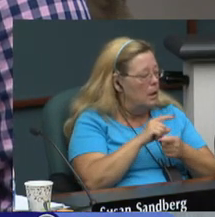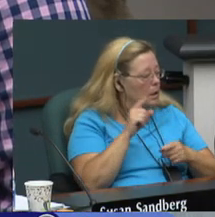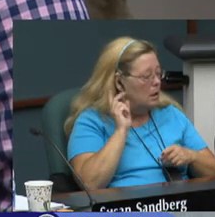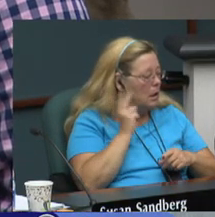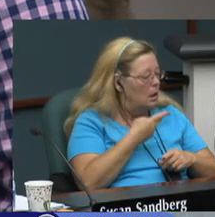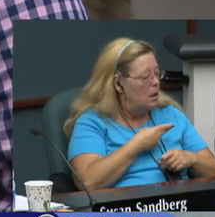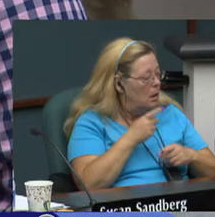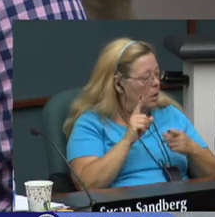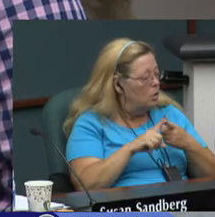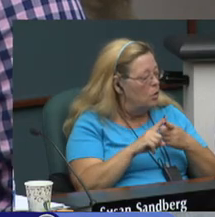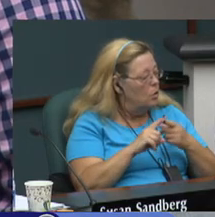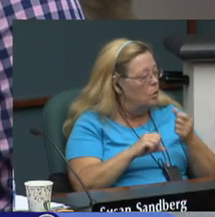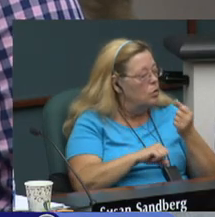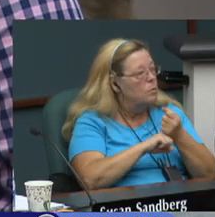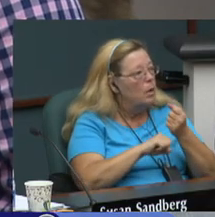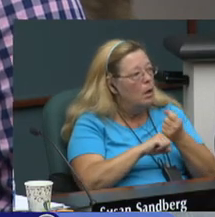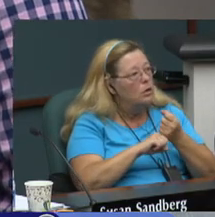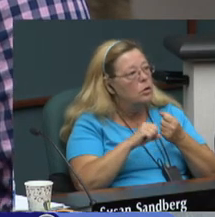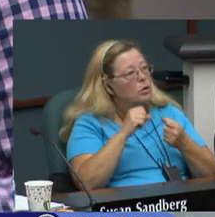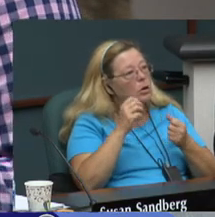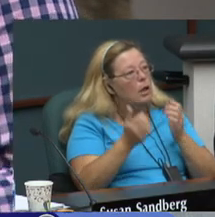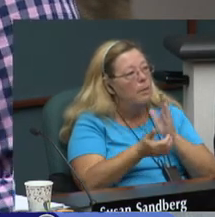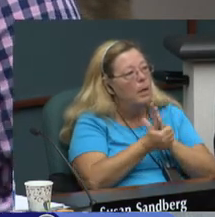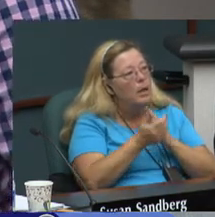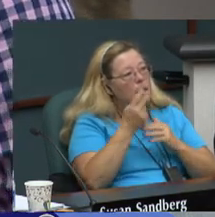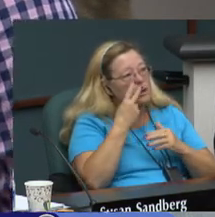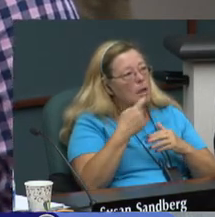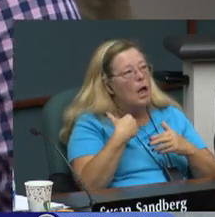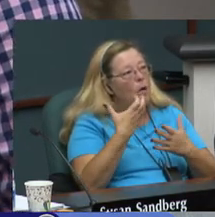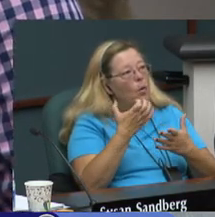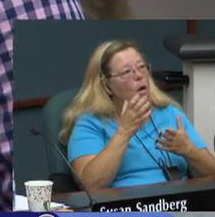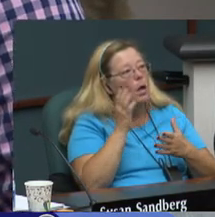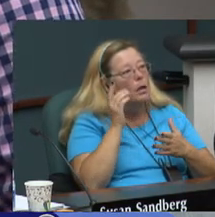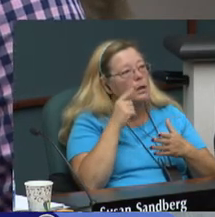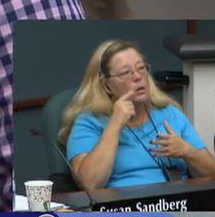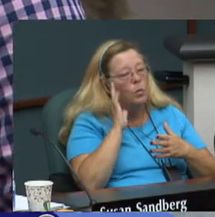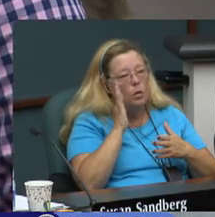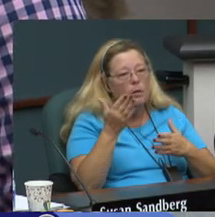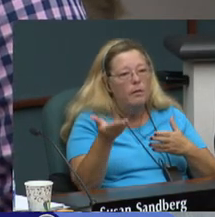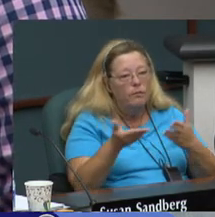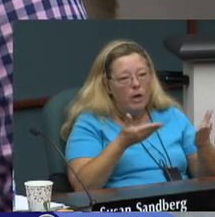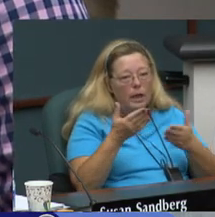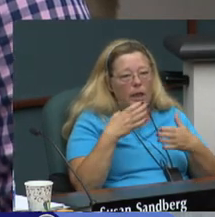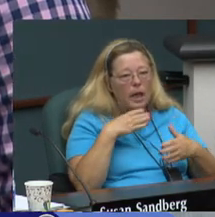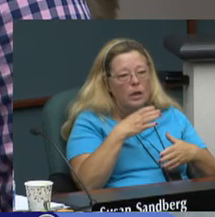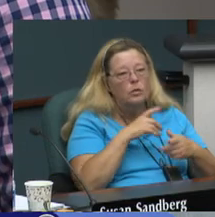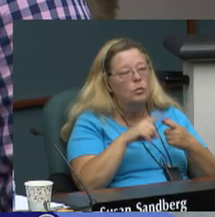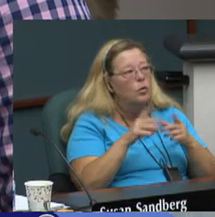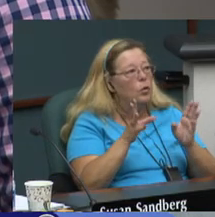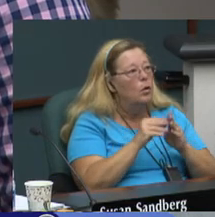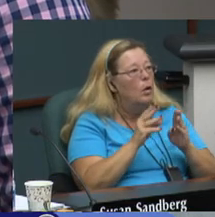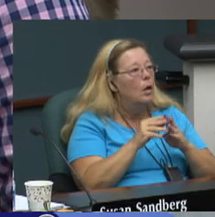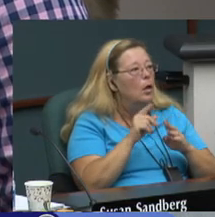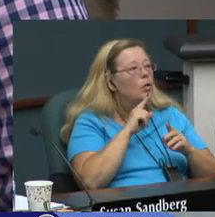sponsor amendments that they see fit so I want to just publicly state that we will be inviting council for those meetings I encourage any council members